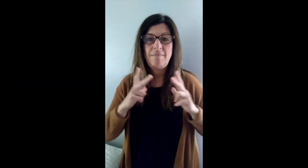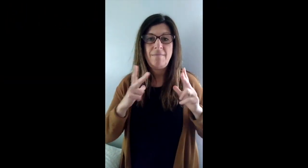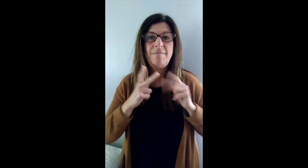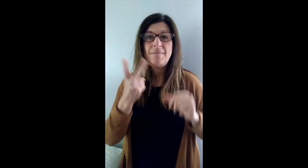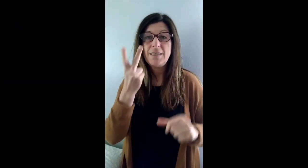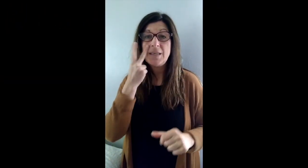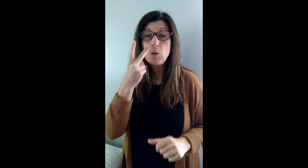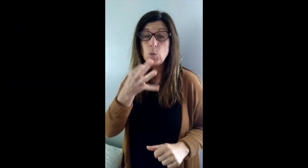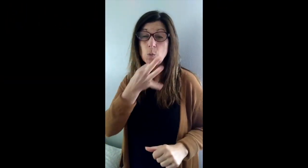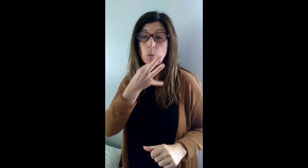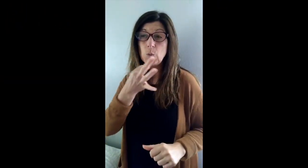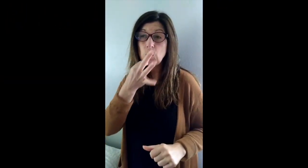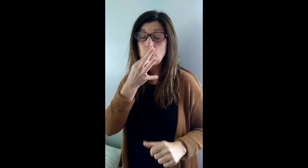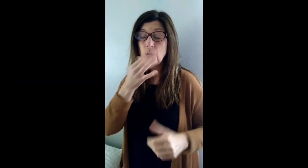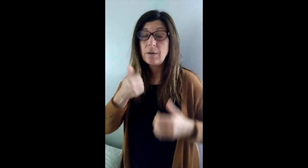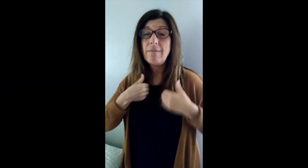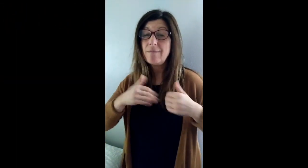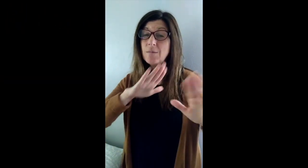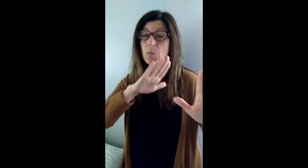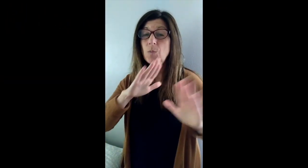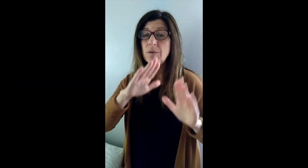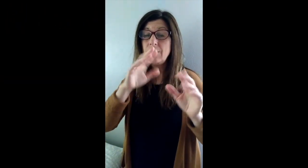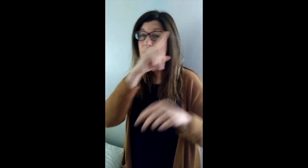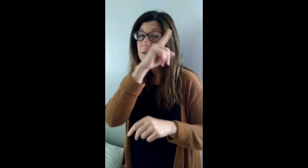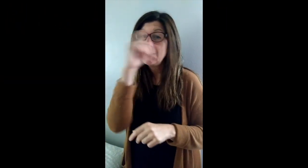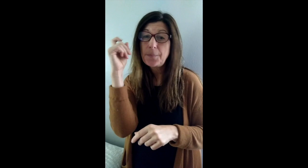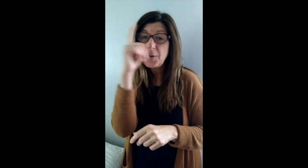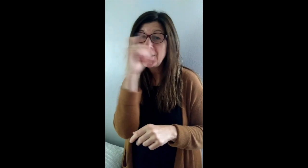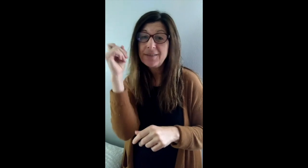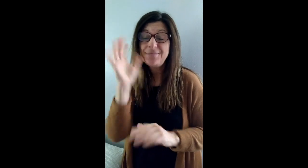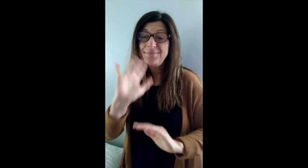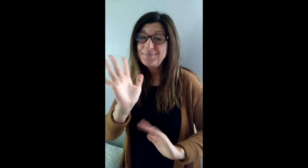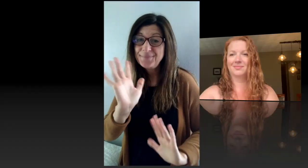Have a good Summer Break! We'll see you soon.